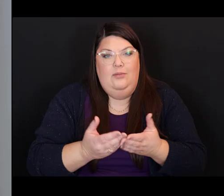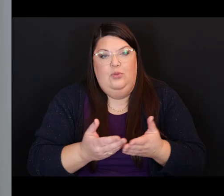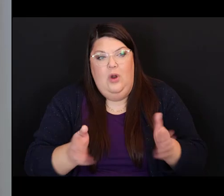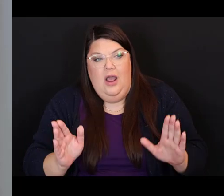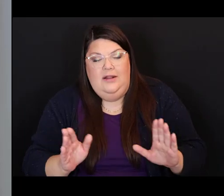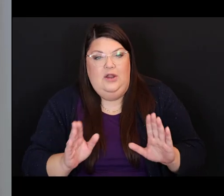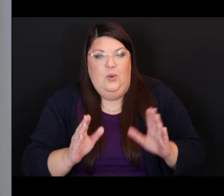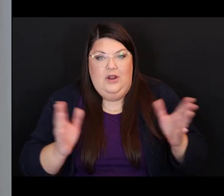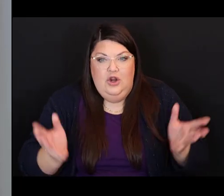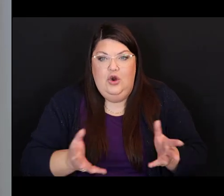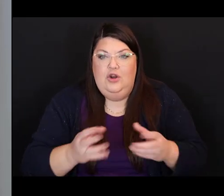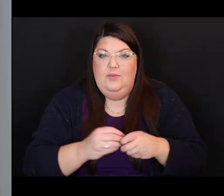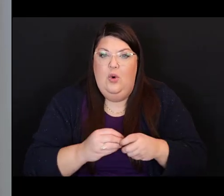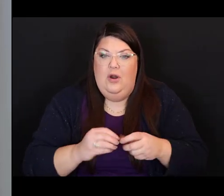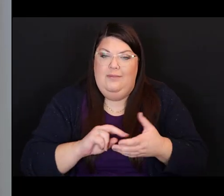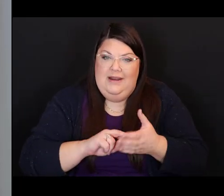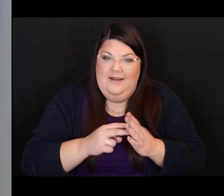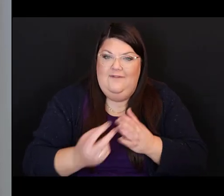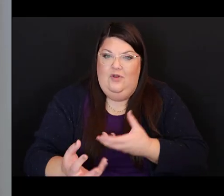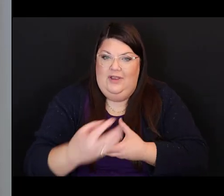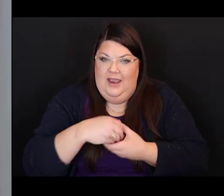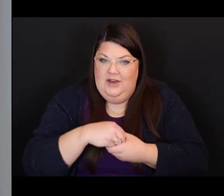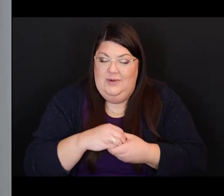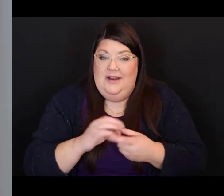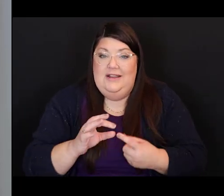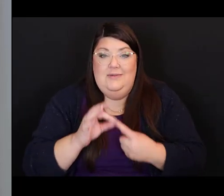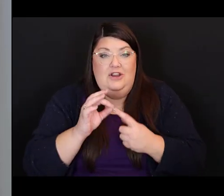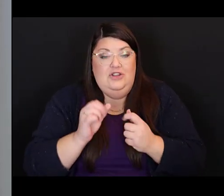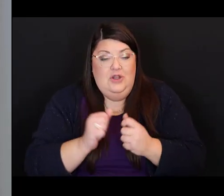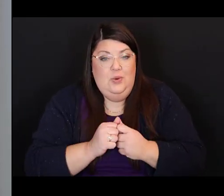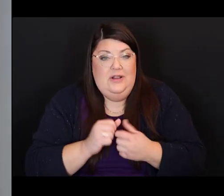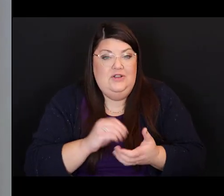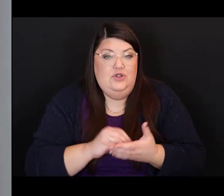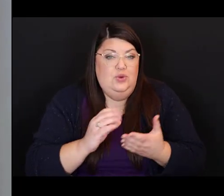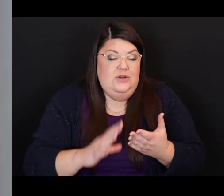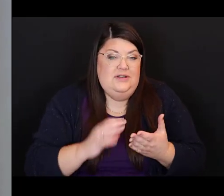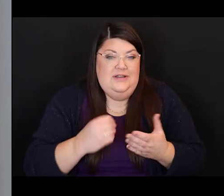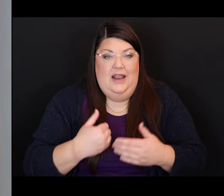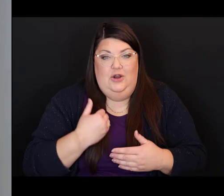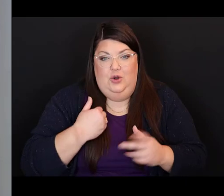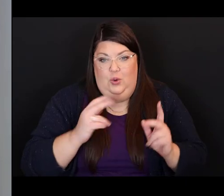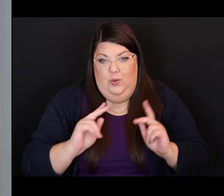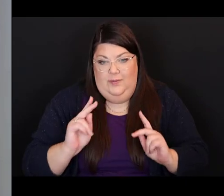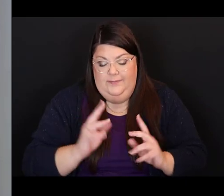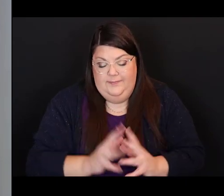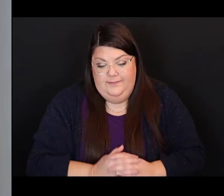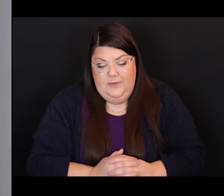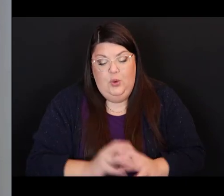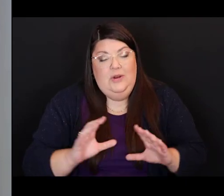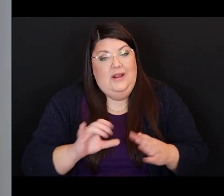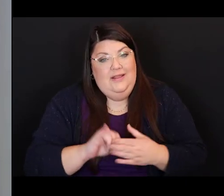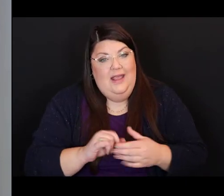meaningful engagement, especially with students and youth. So, we did that as a kind of first